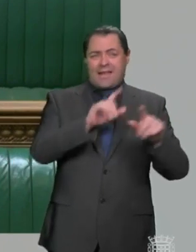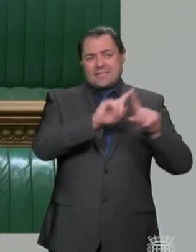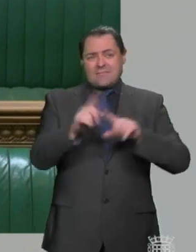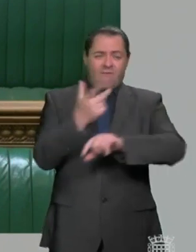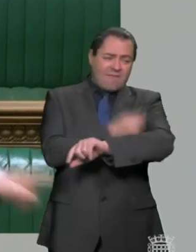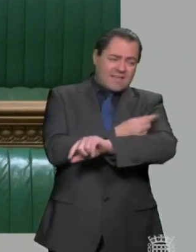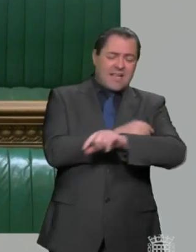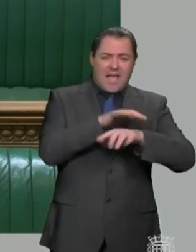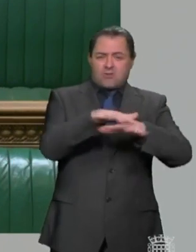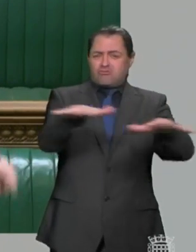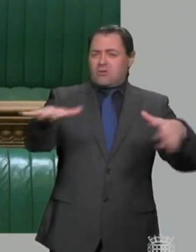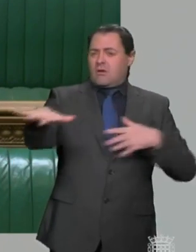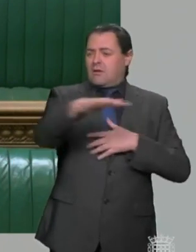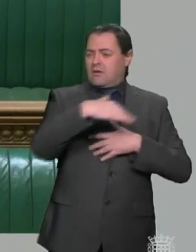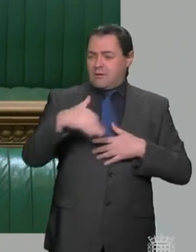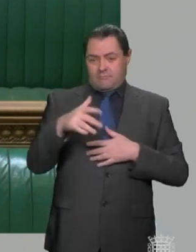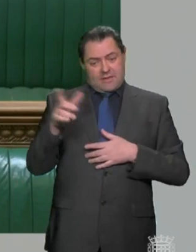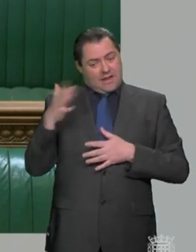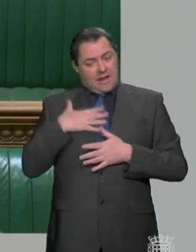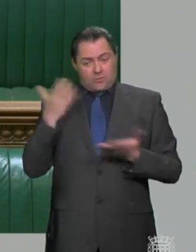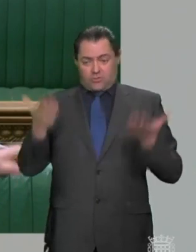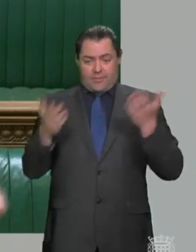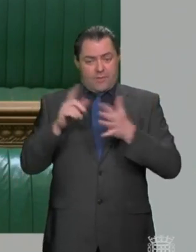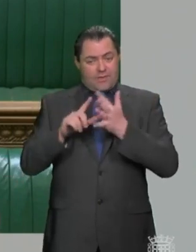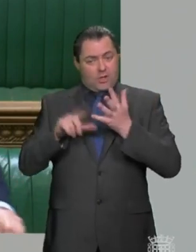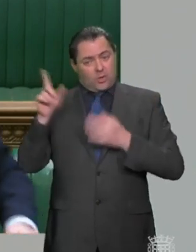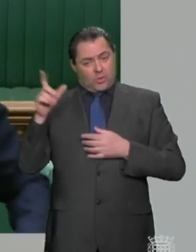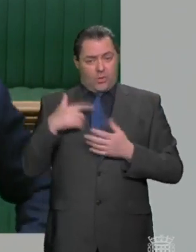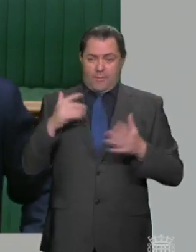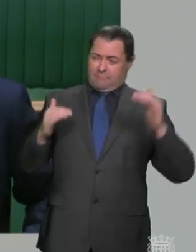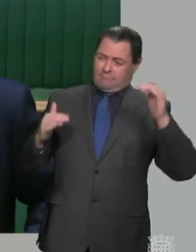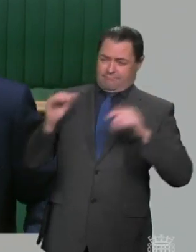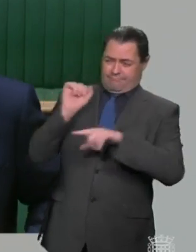this country, more than—he loves these European comparisons—any other European country, including